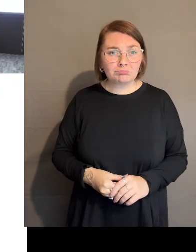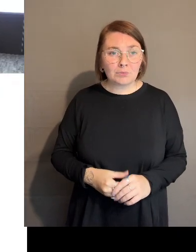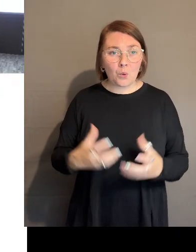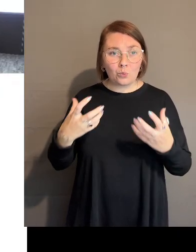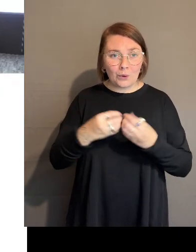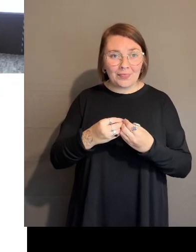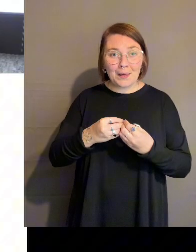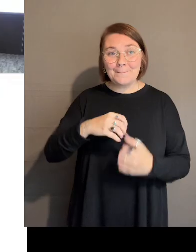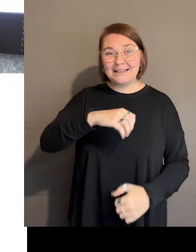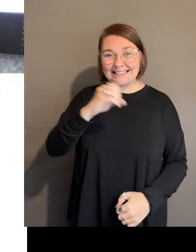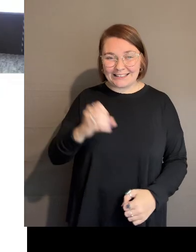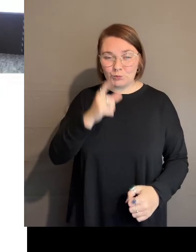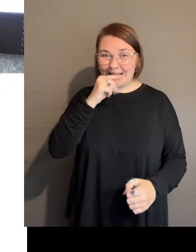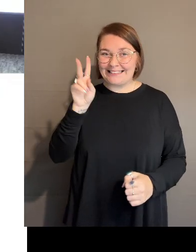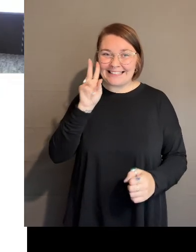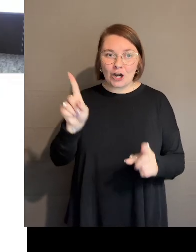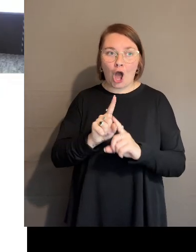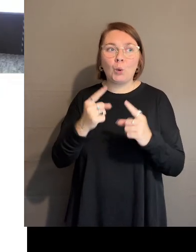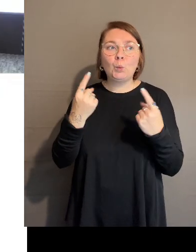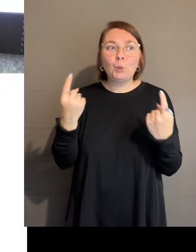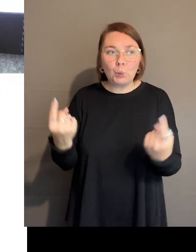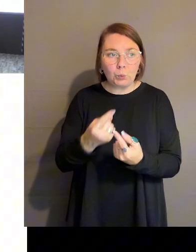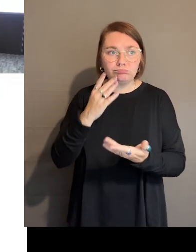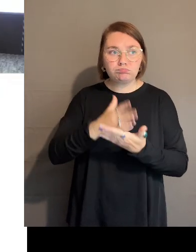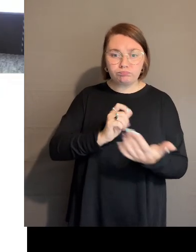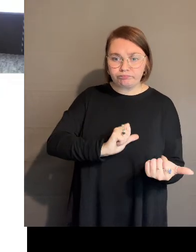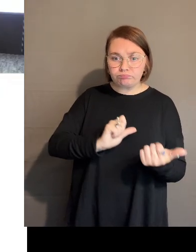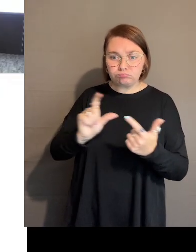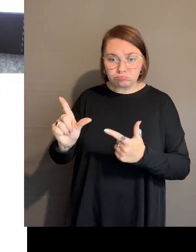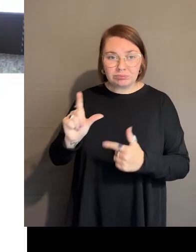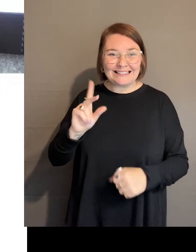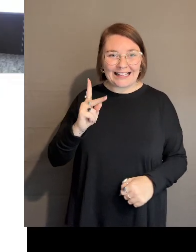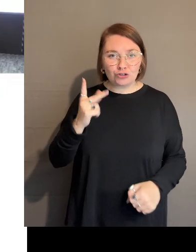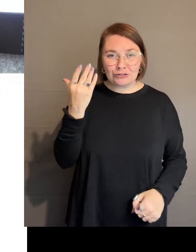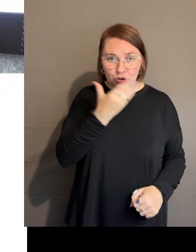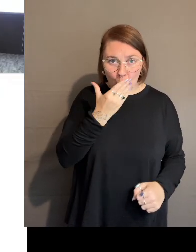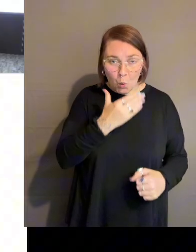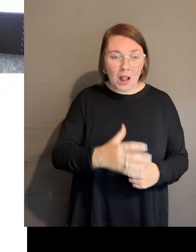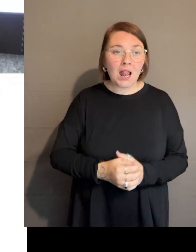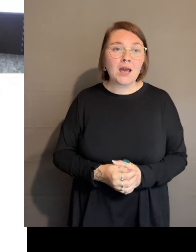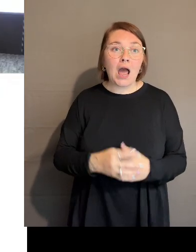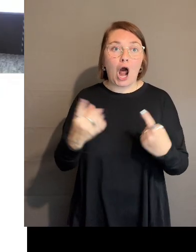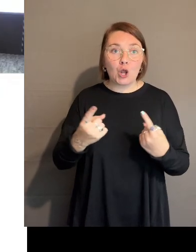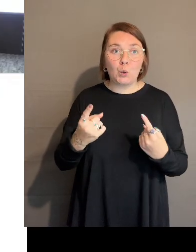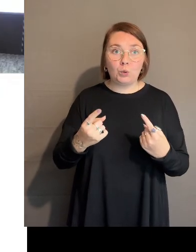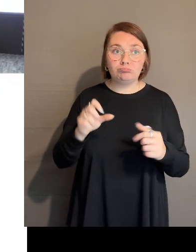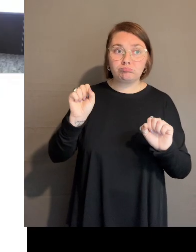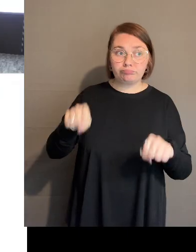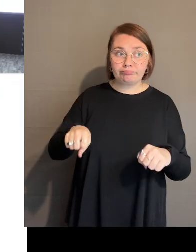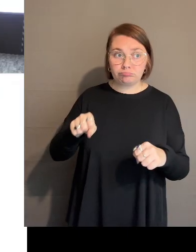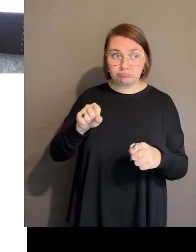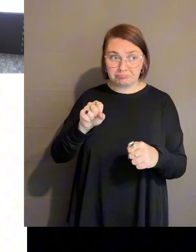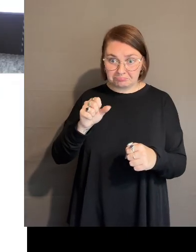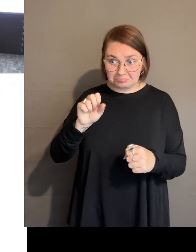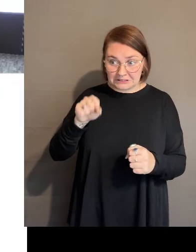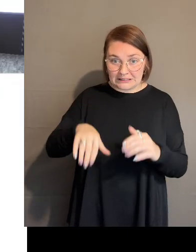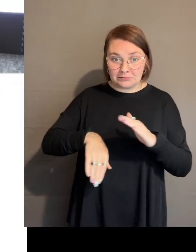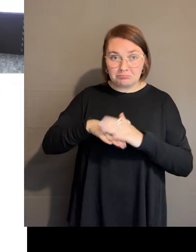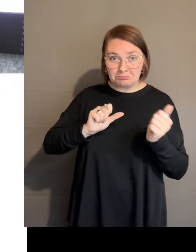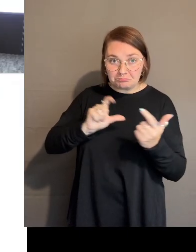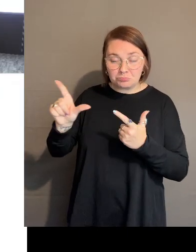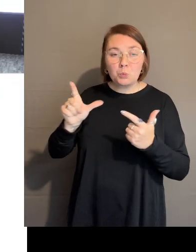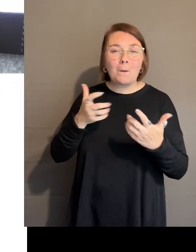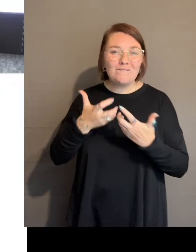In terms of percentage, who attended secondary school and who fulfilled the requirements for university.